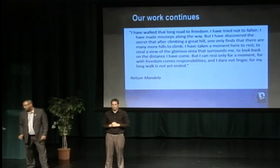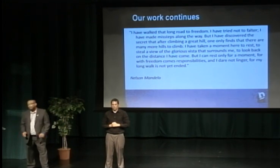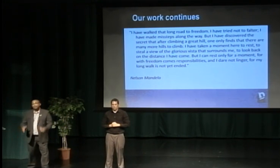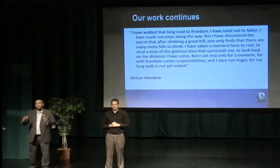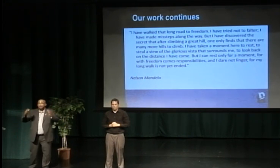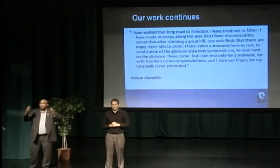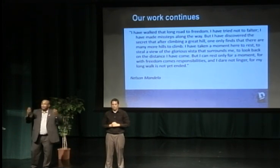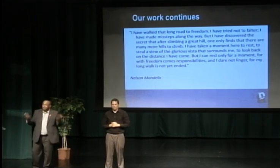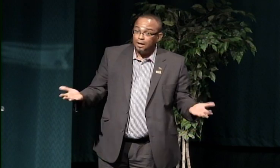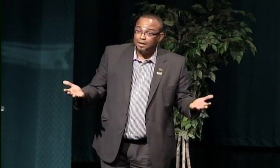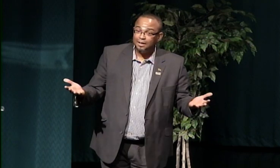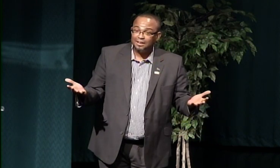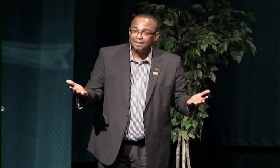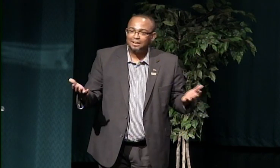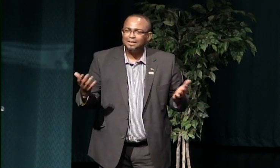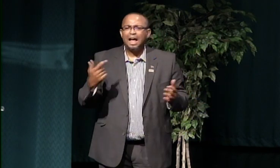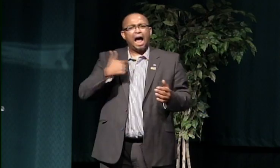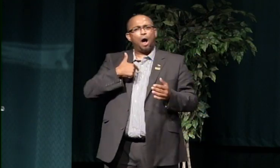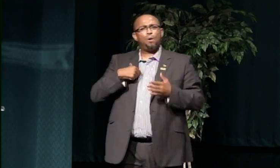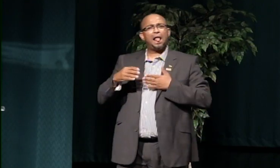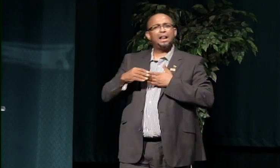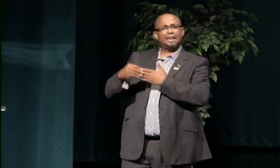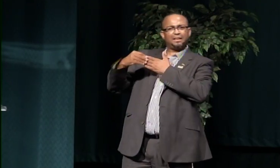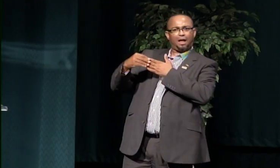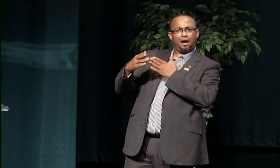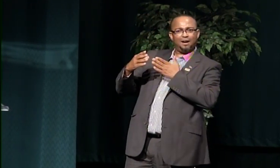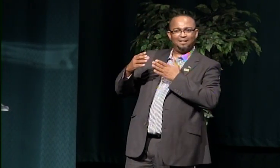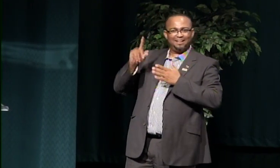of deaf people.